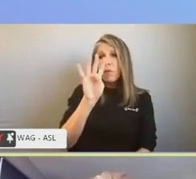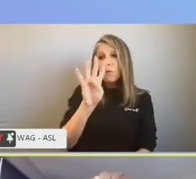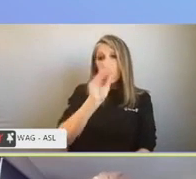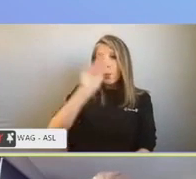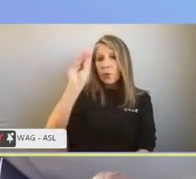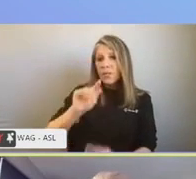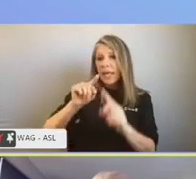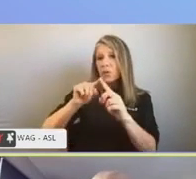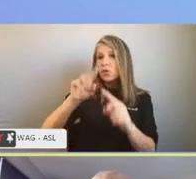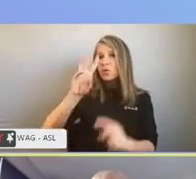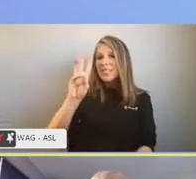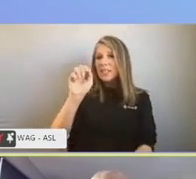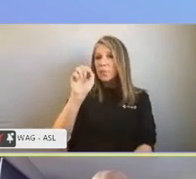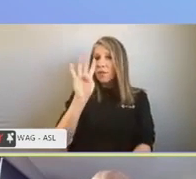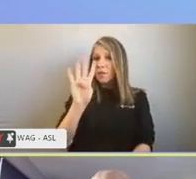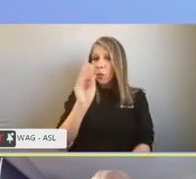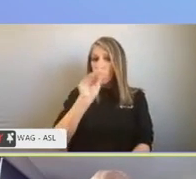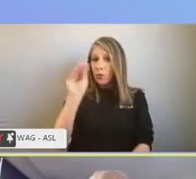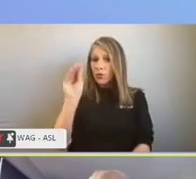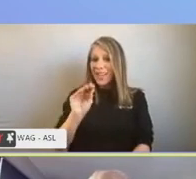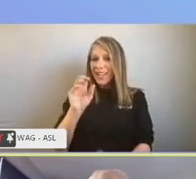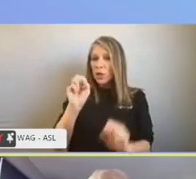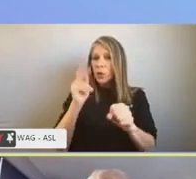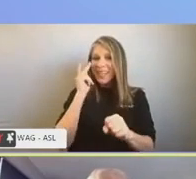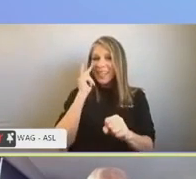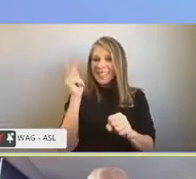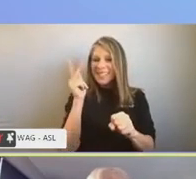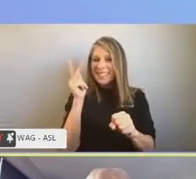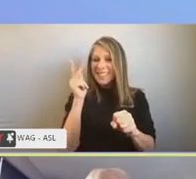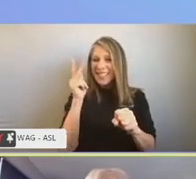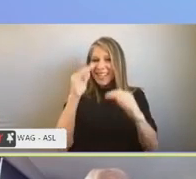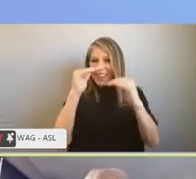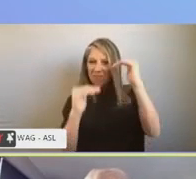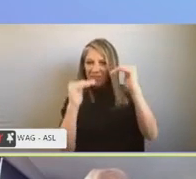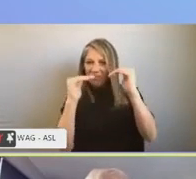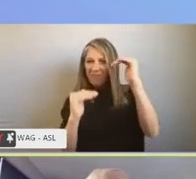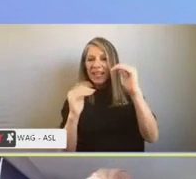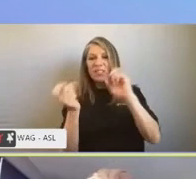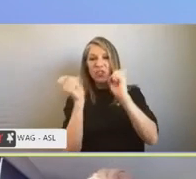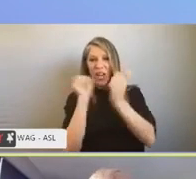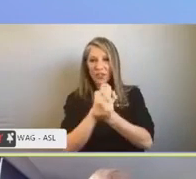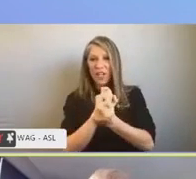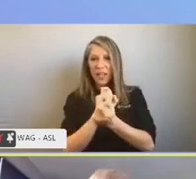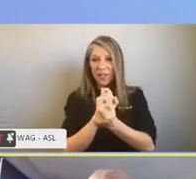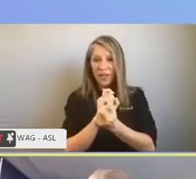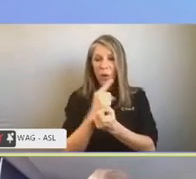higher than people who don't have a disability who report,